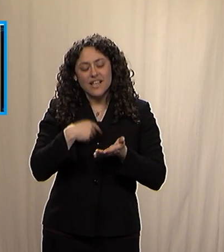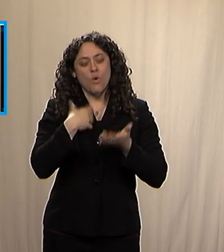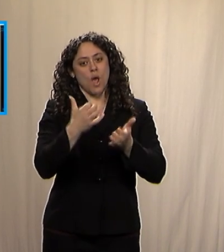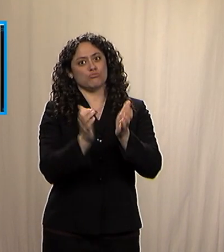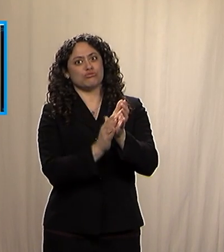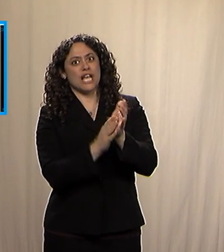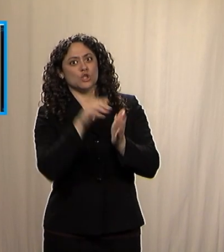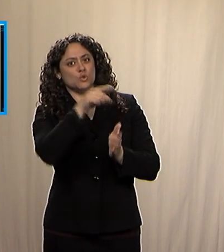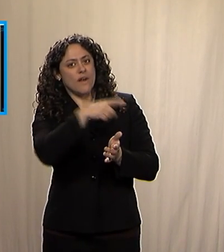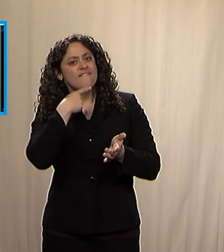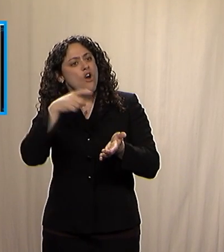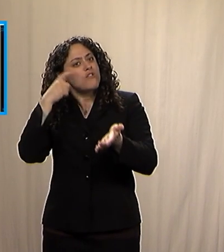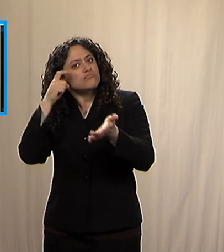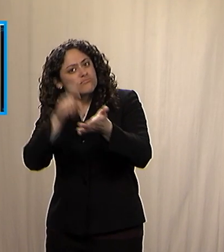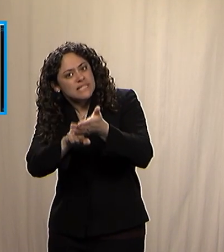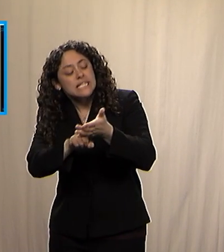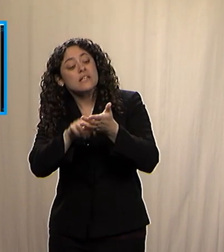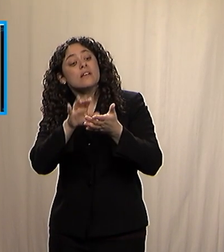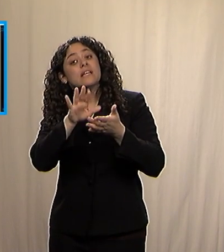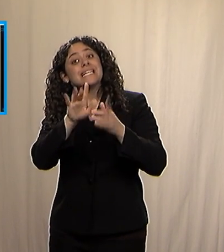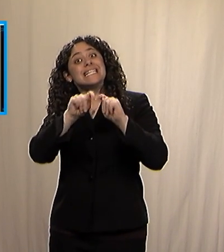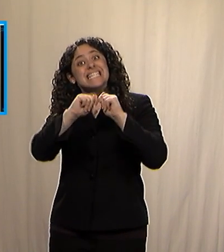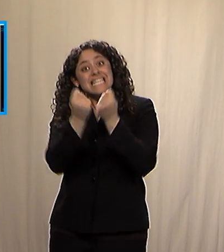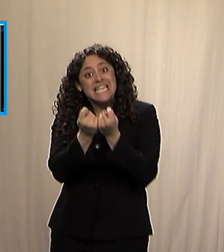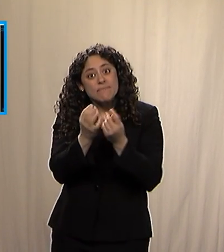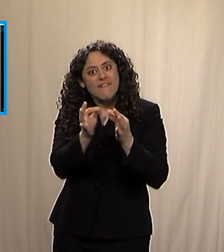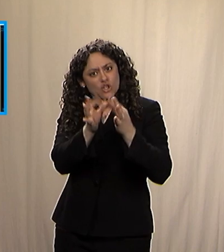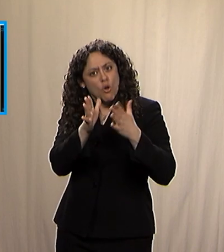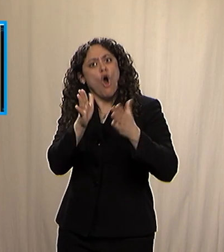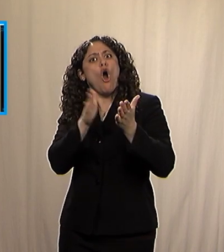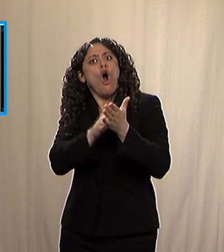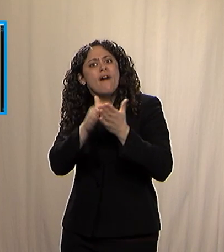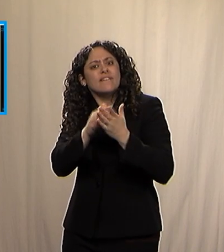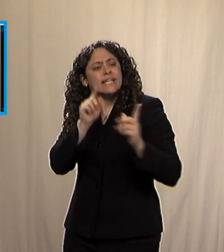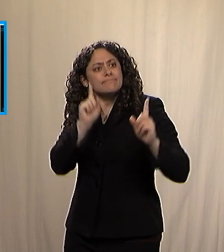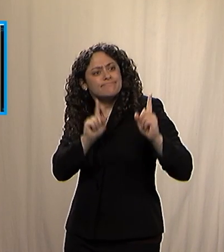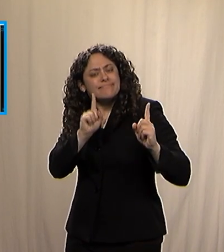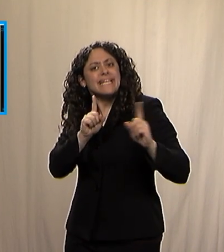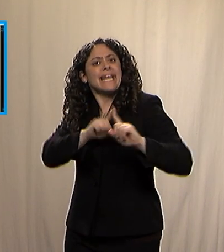of interpreters definitely have different perceptions of their roles and alignments with each other.